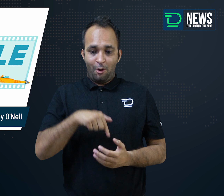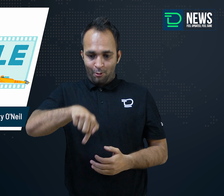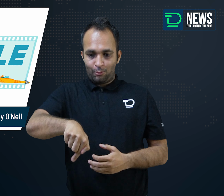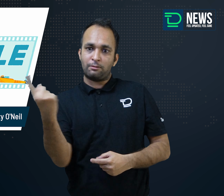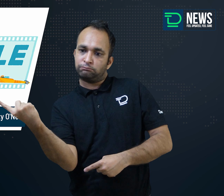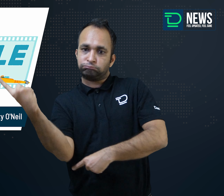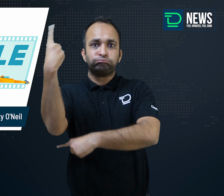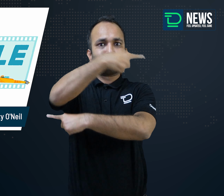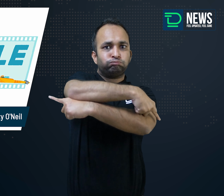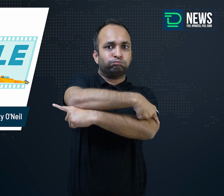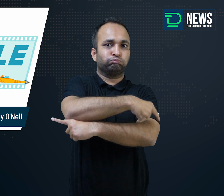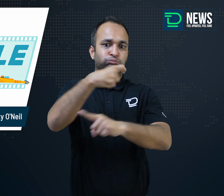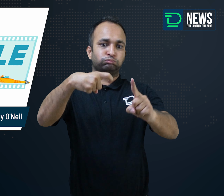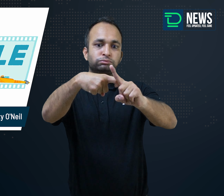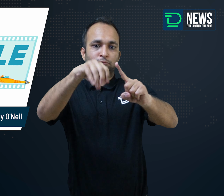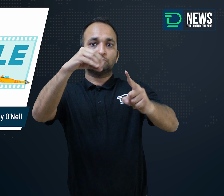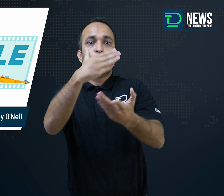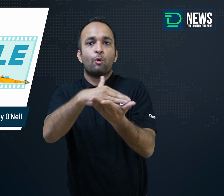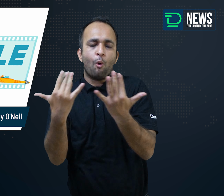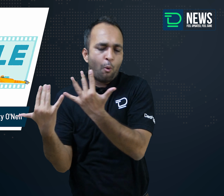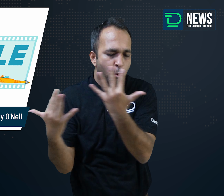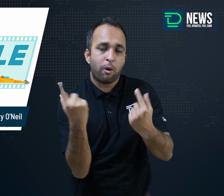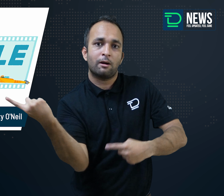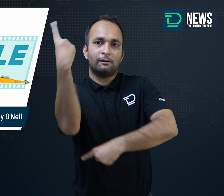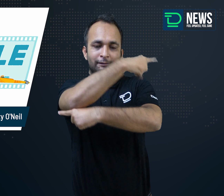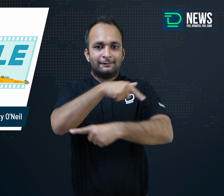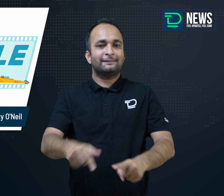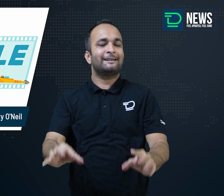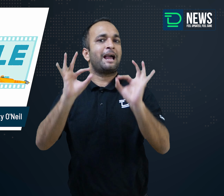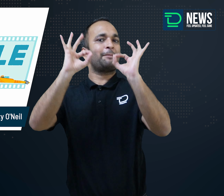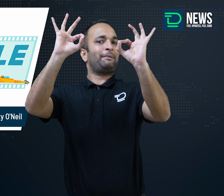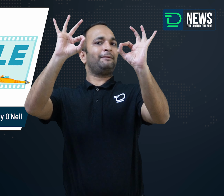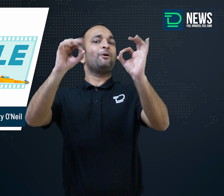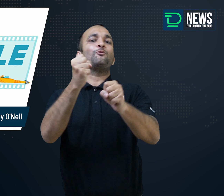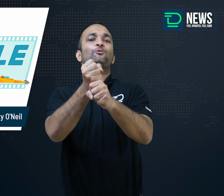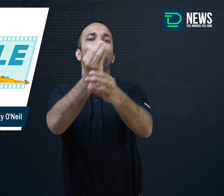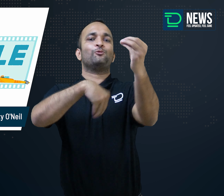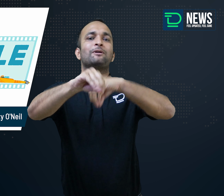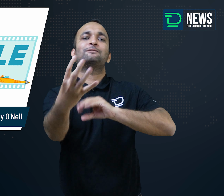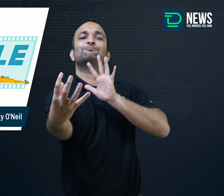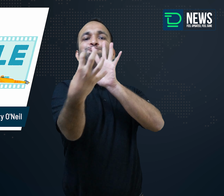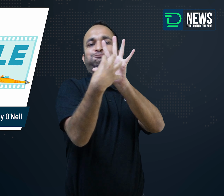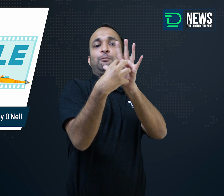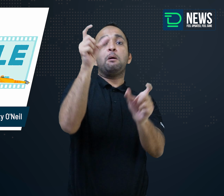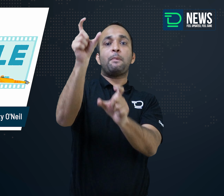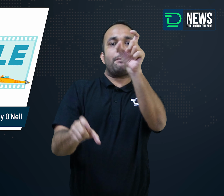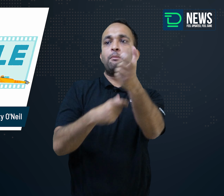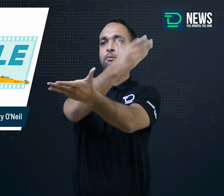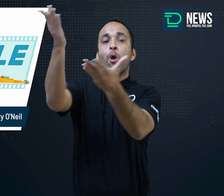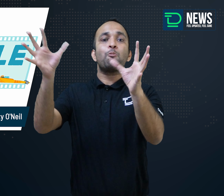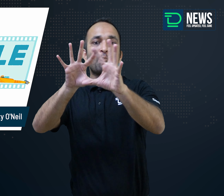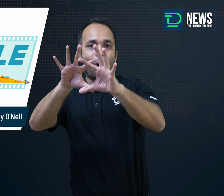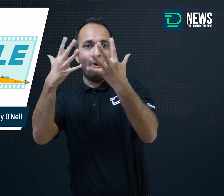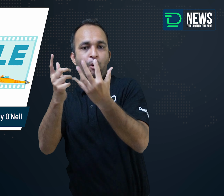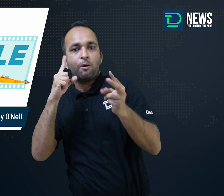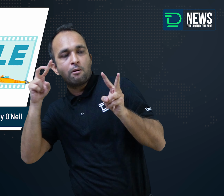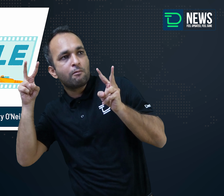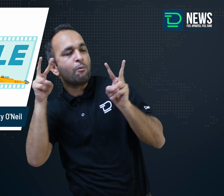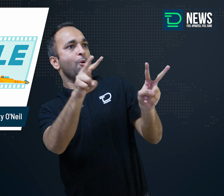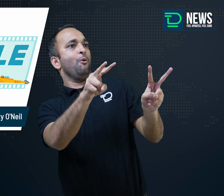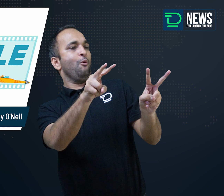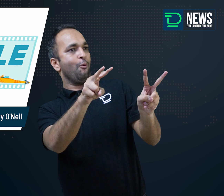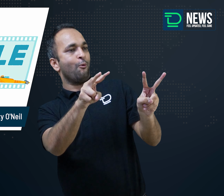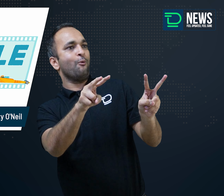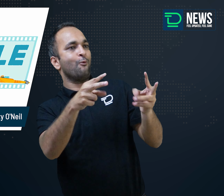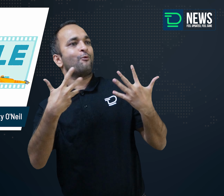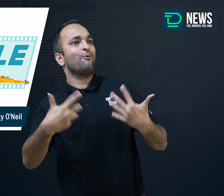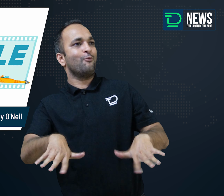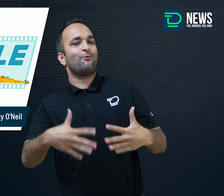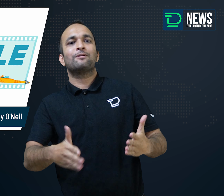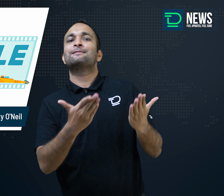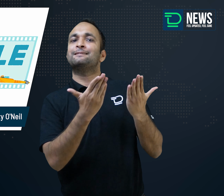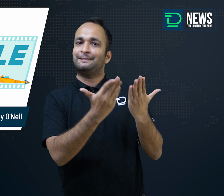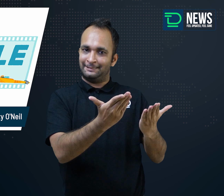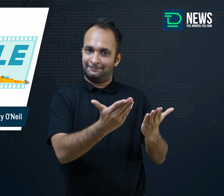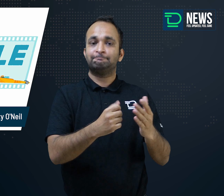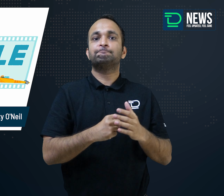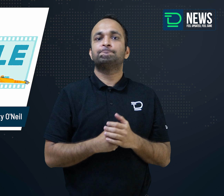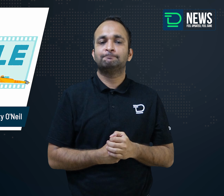Today is her birthday so google celebrates her achievements and shows the world how strong she is.